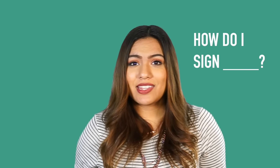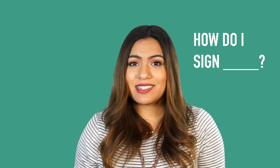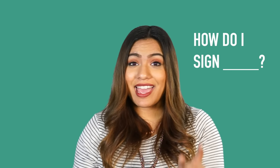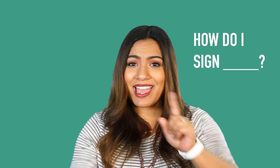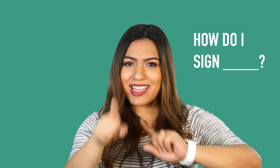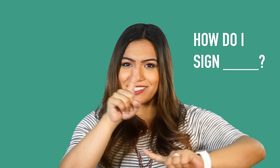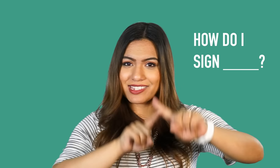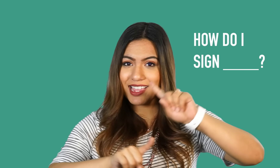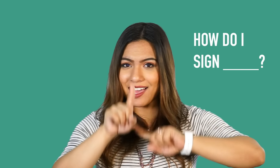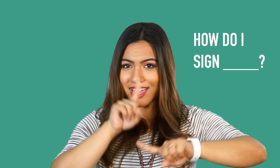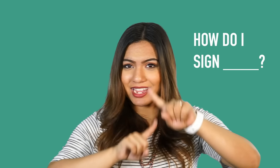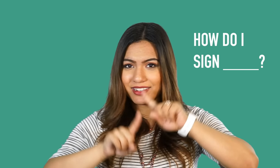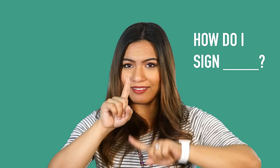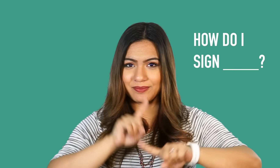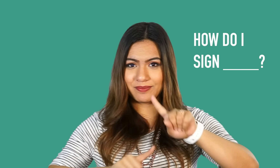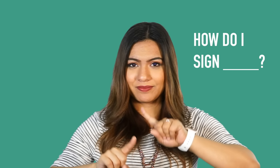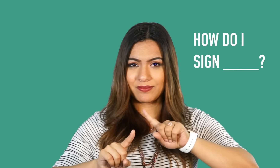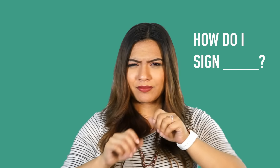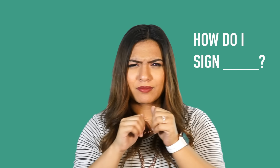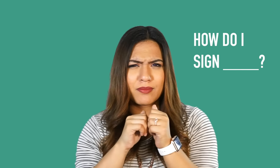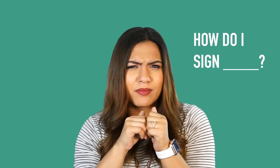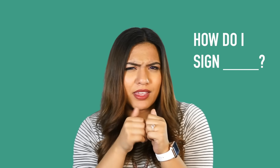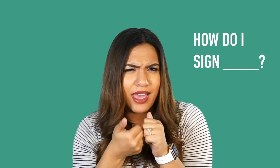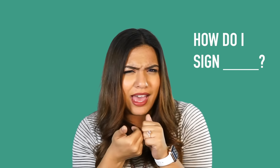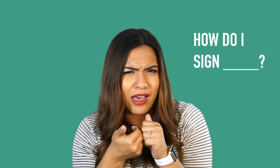then say sign how.